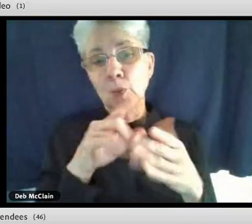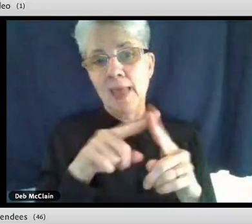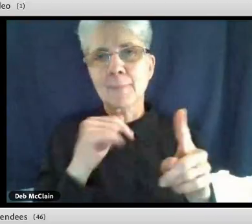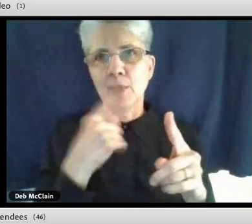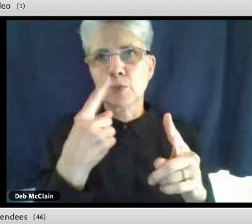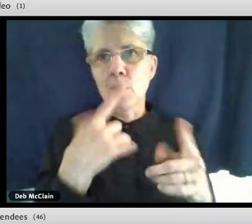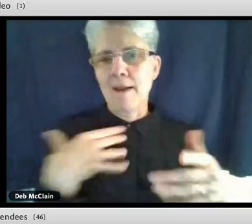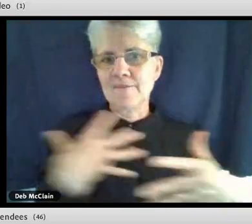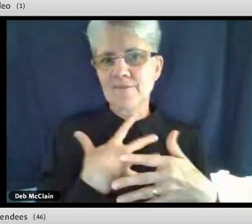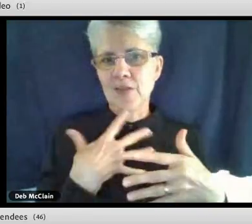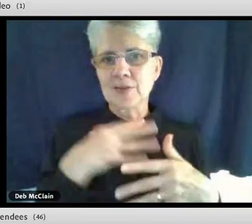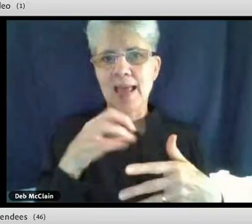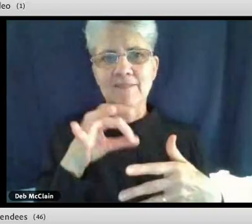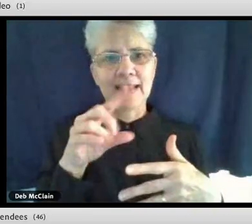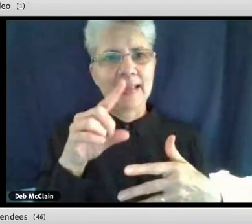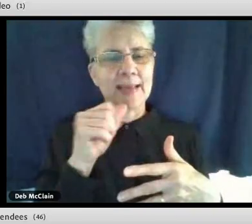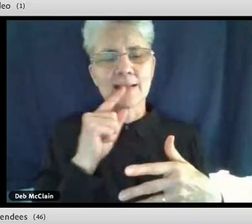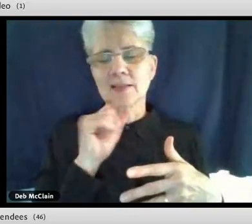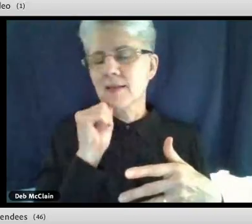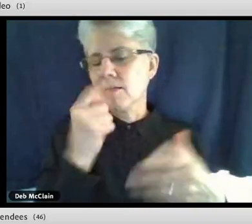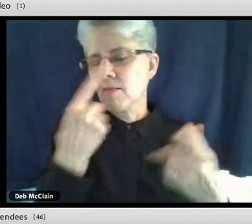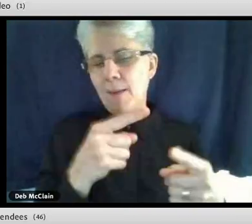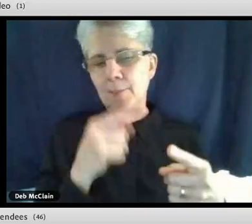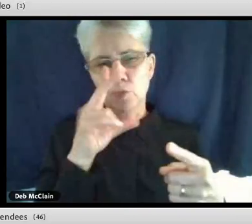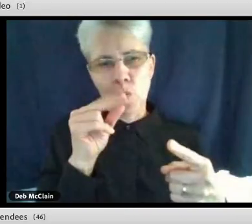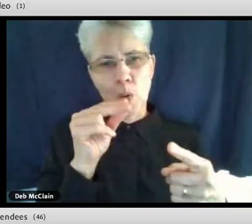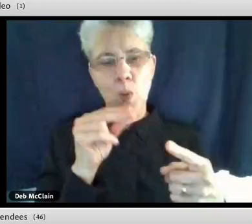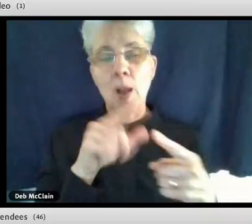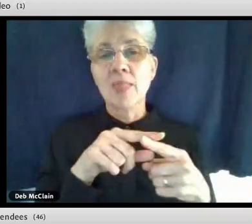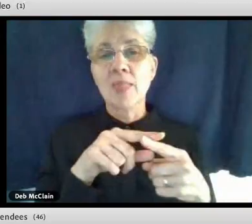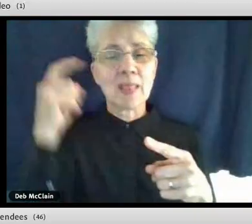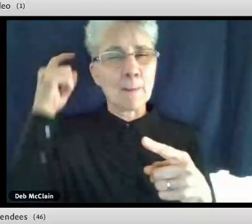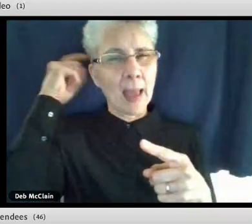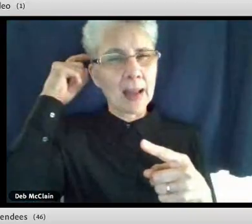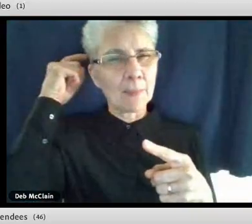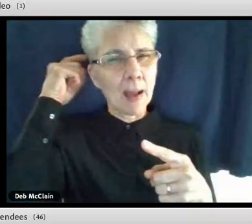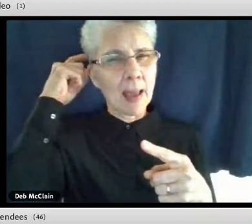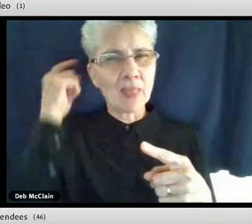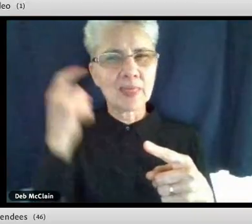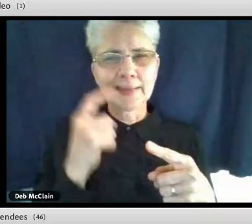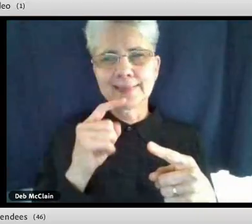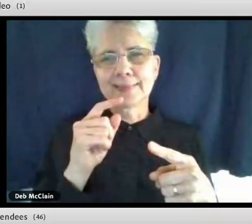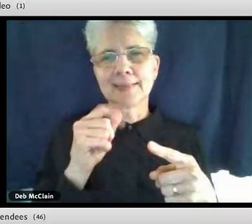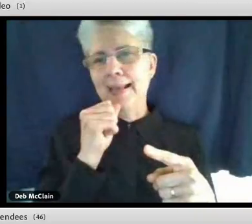I have this illogical reference to "The Walking Dead." That's not going to happen, but it's just...